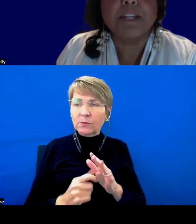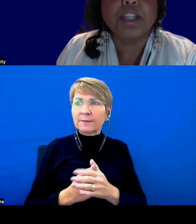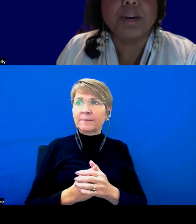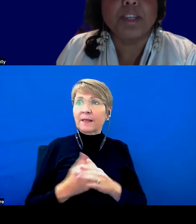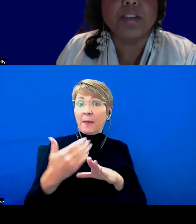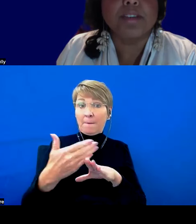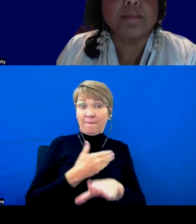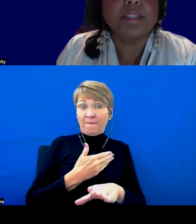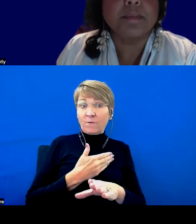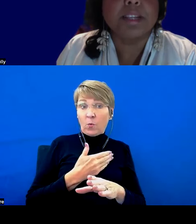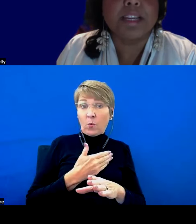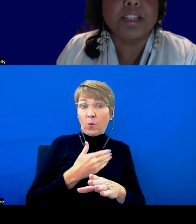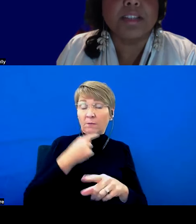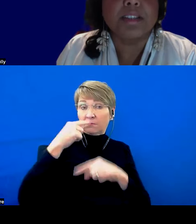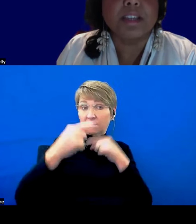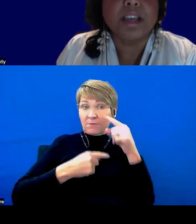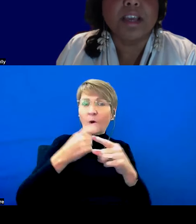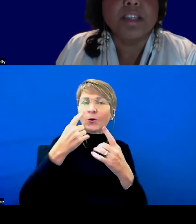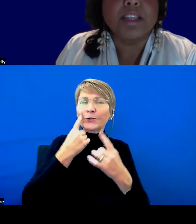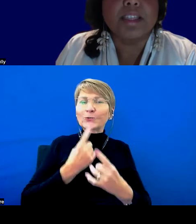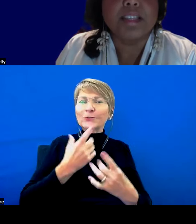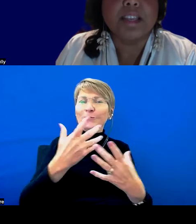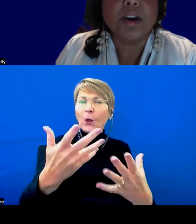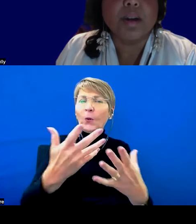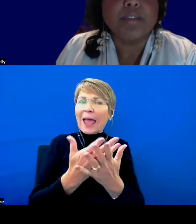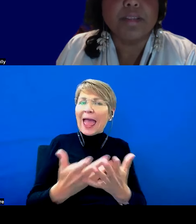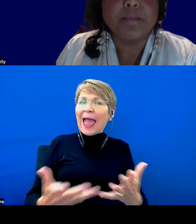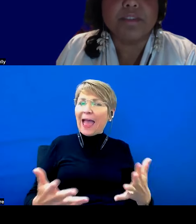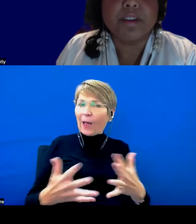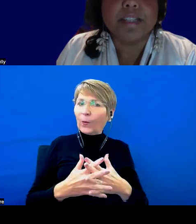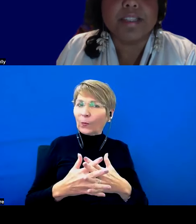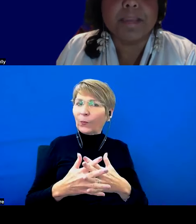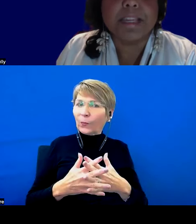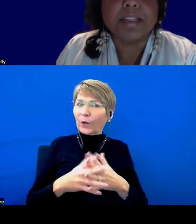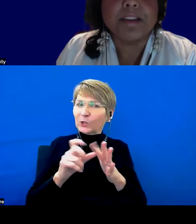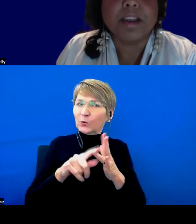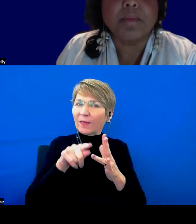showing you some simulations, so this can hopefully provide some insight when